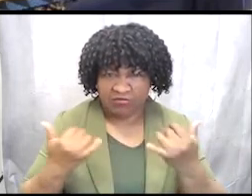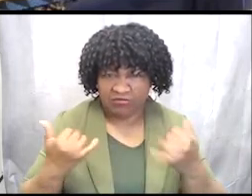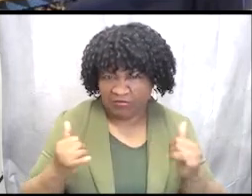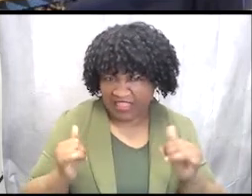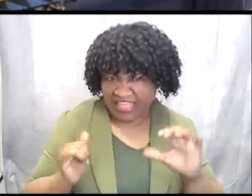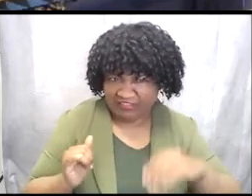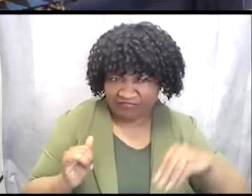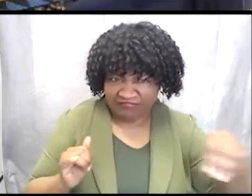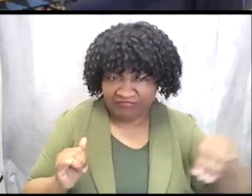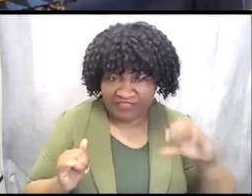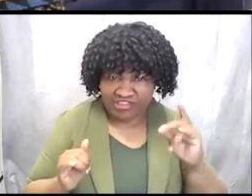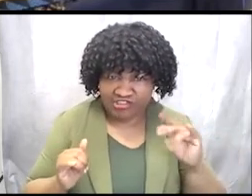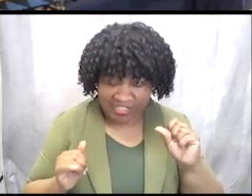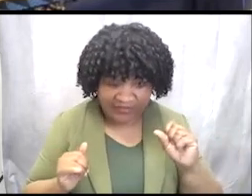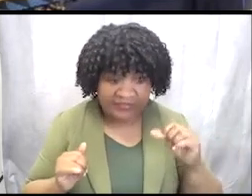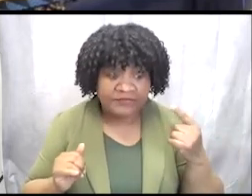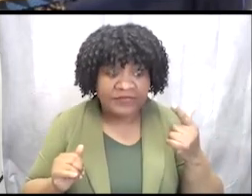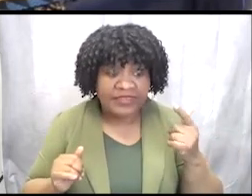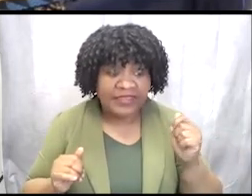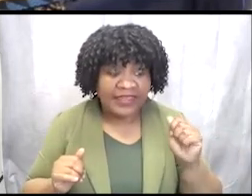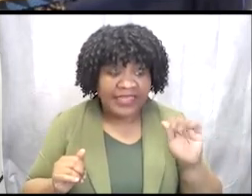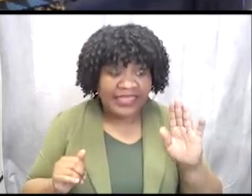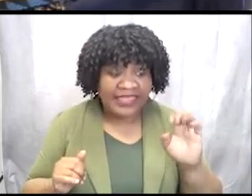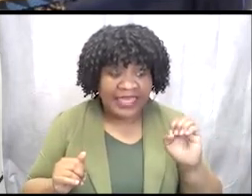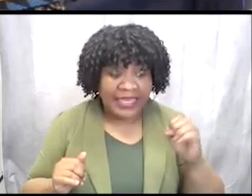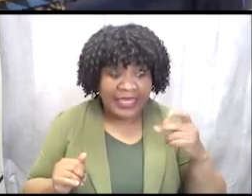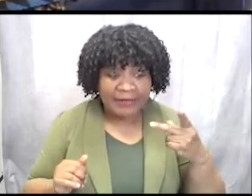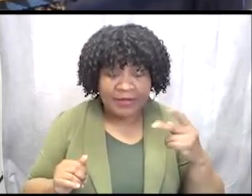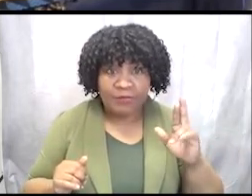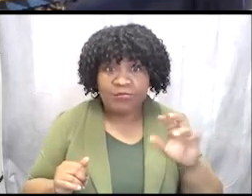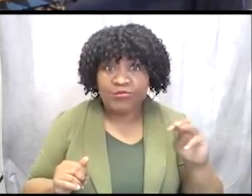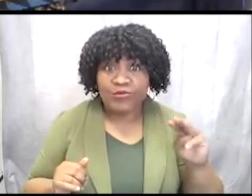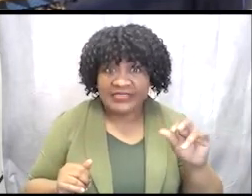And Gabe Pressman, a journalist, was alive at the time,